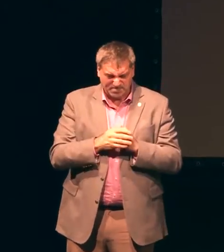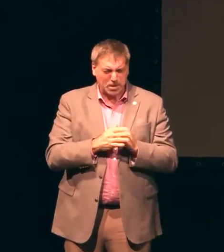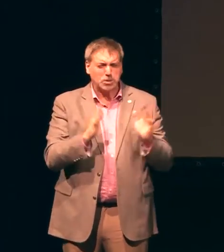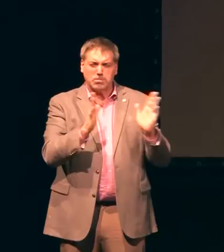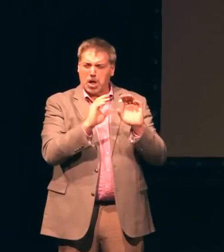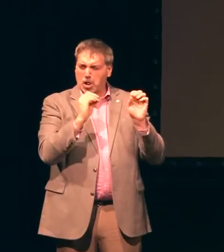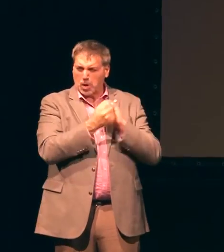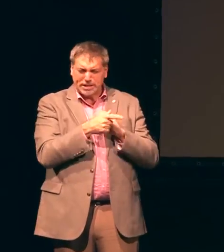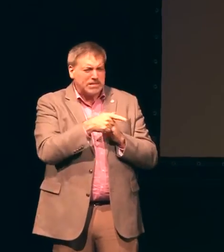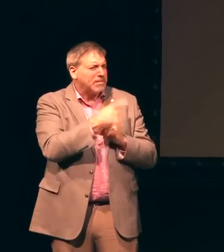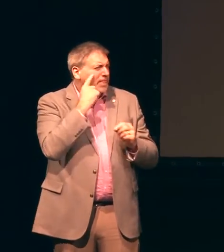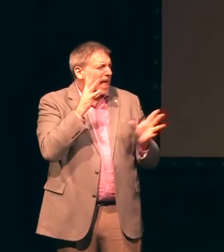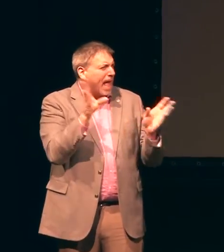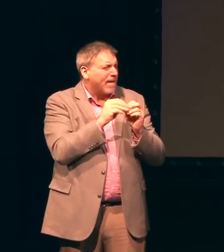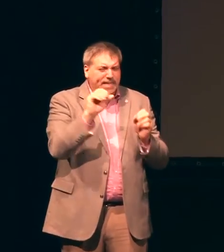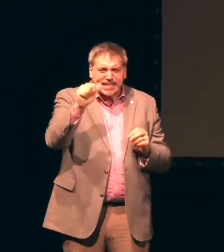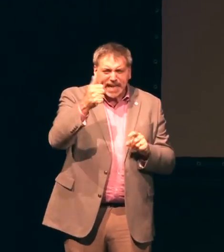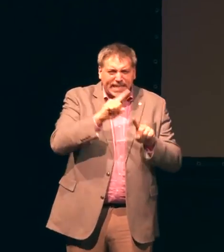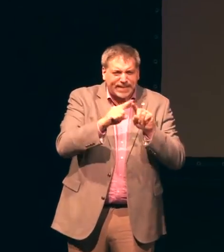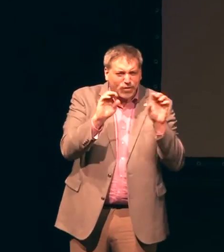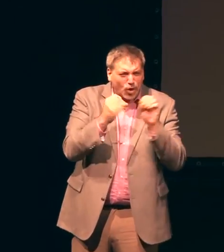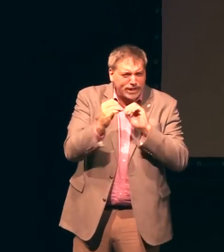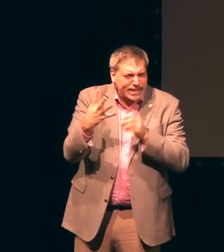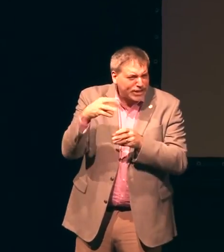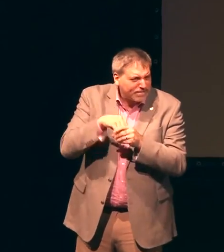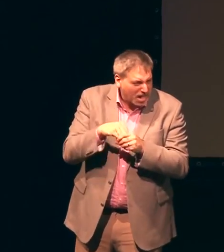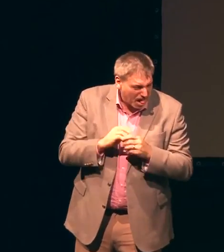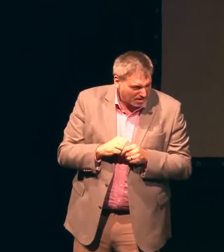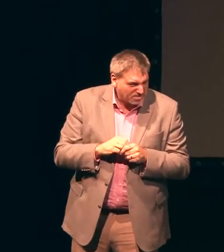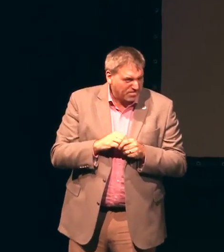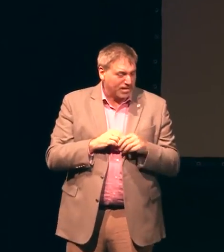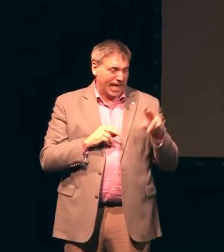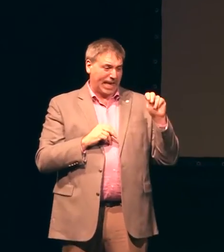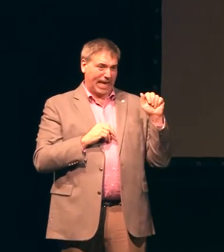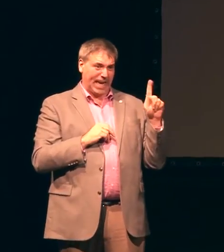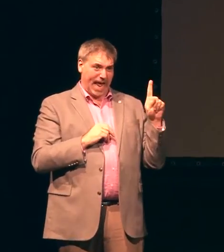want to become certified, it's a small organization, I think they have maybe ten